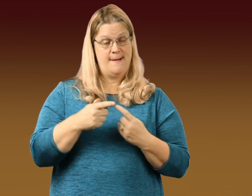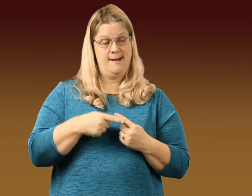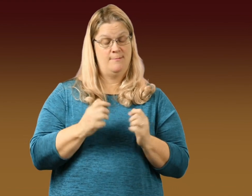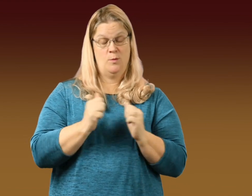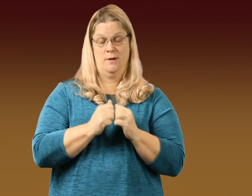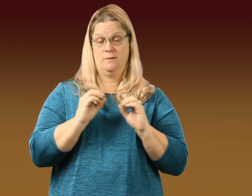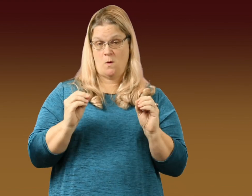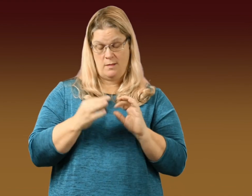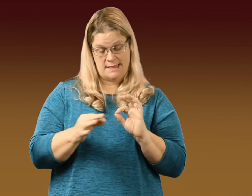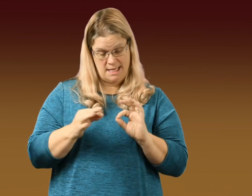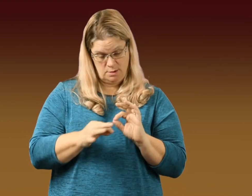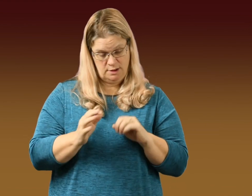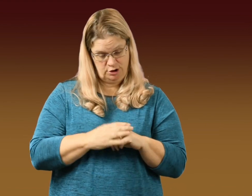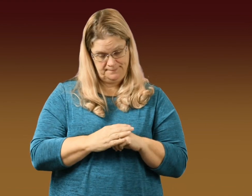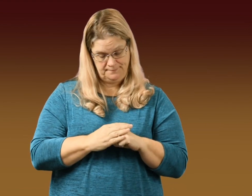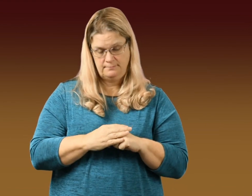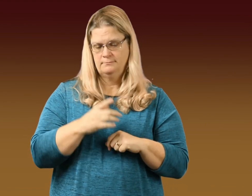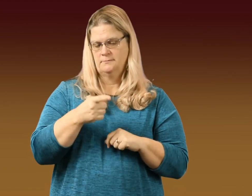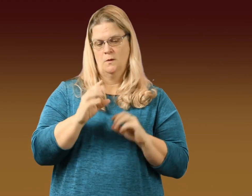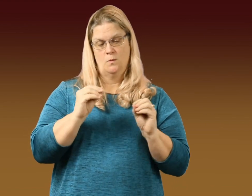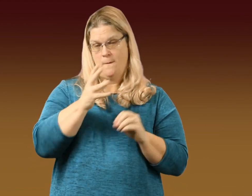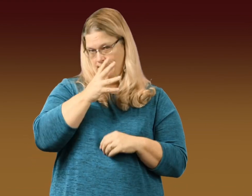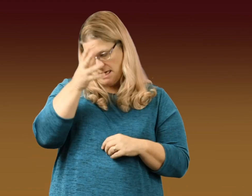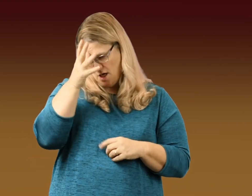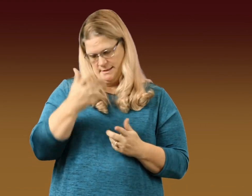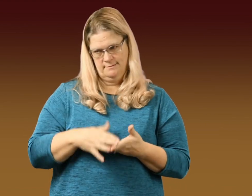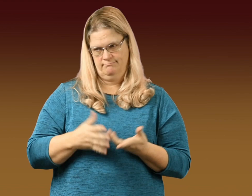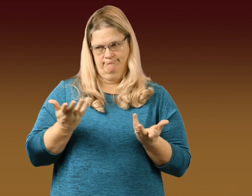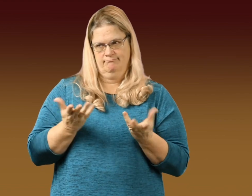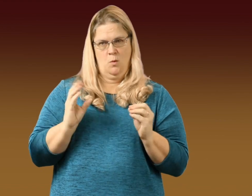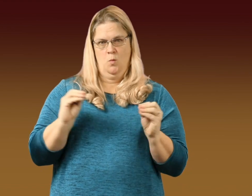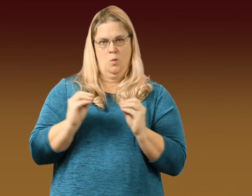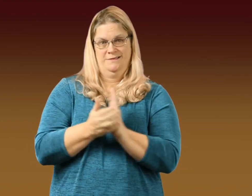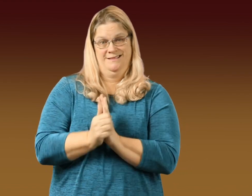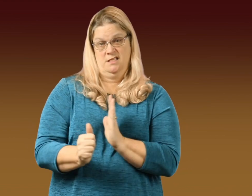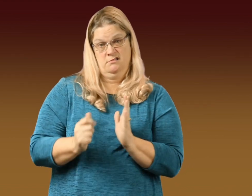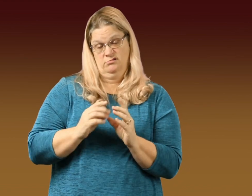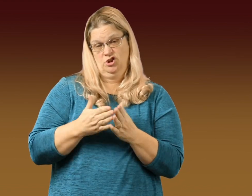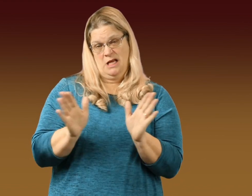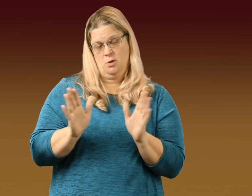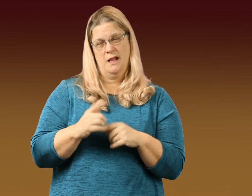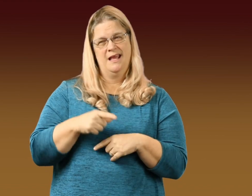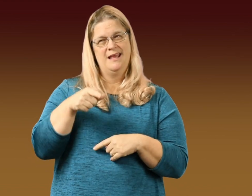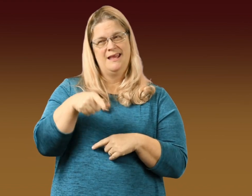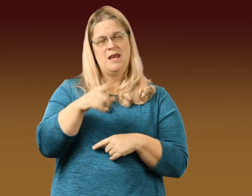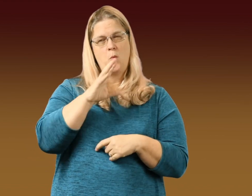So he came to our program with no language. His parents were out of the picture. He really had no skills in general.